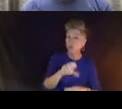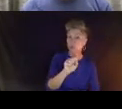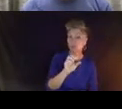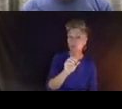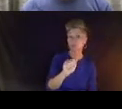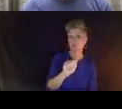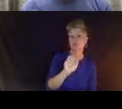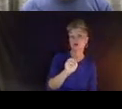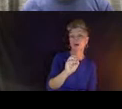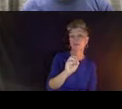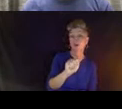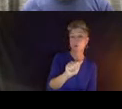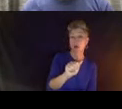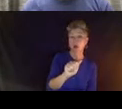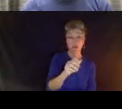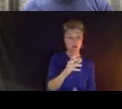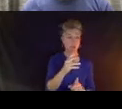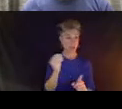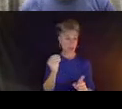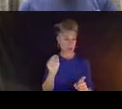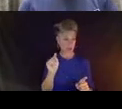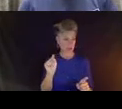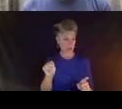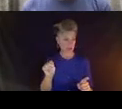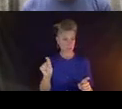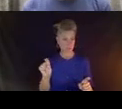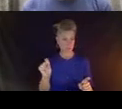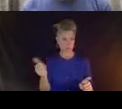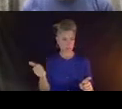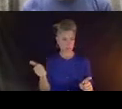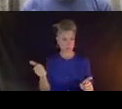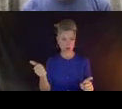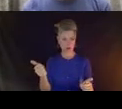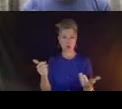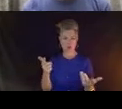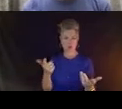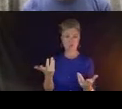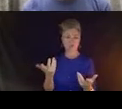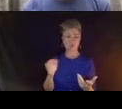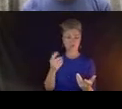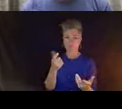and it's just part of their cultural matrix that's just, it's part of their pattern of life.